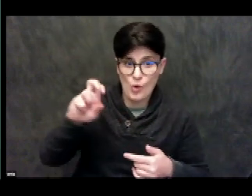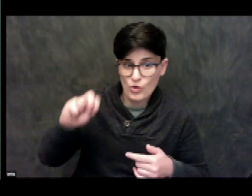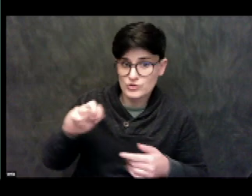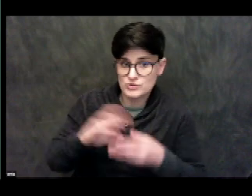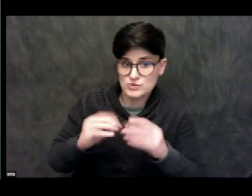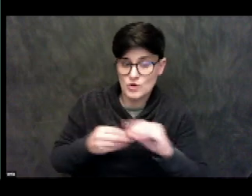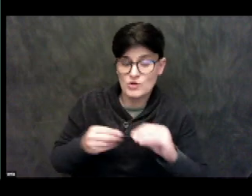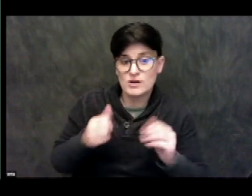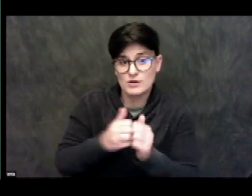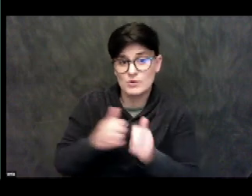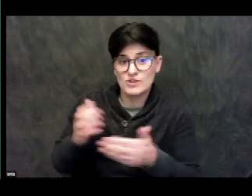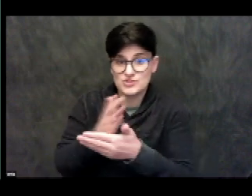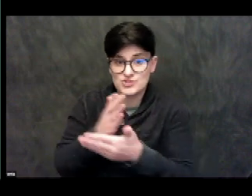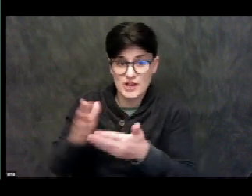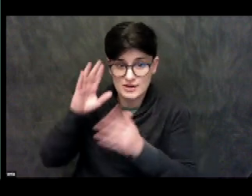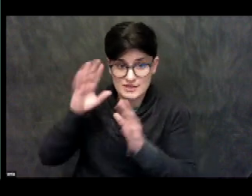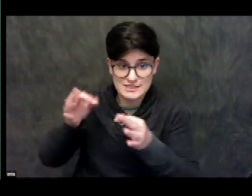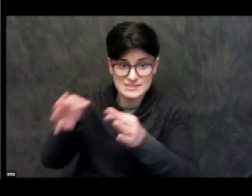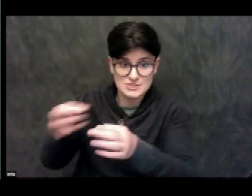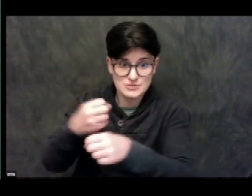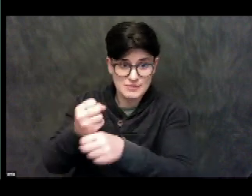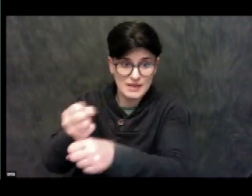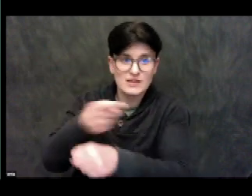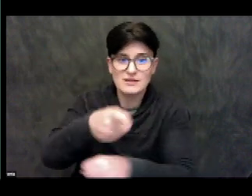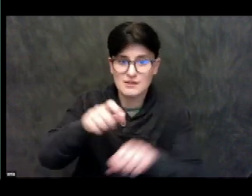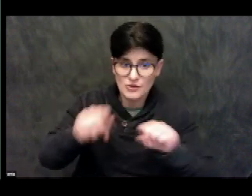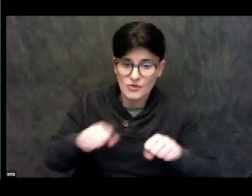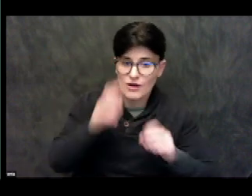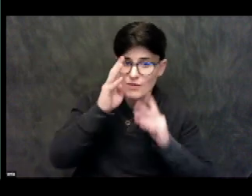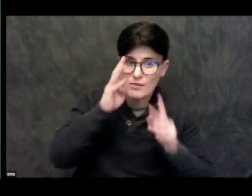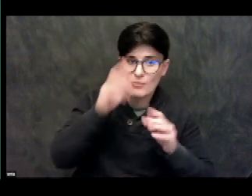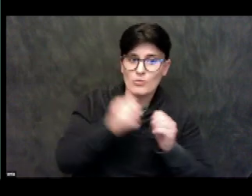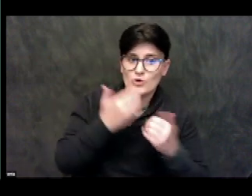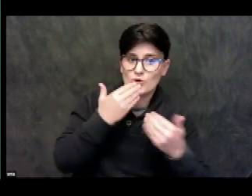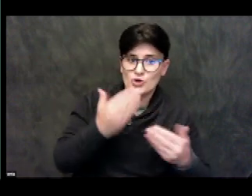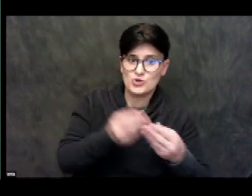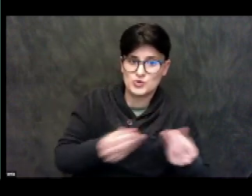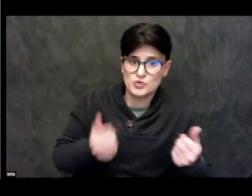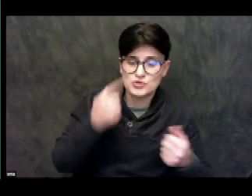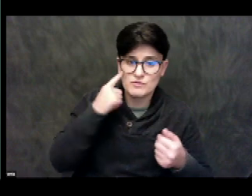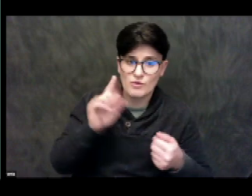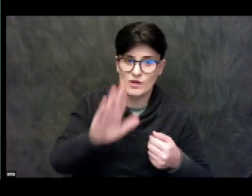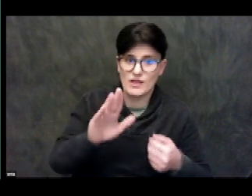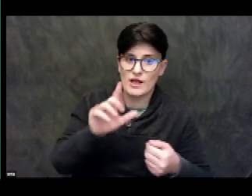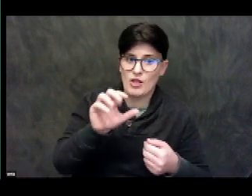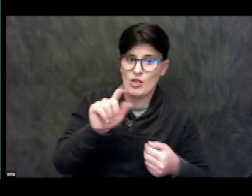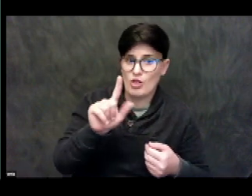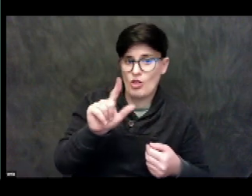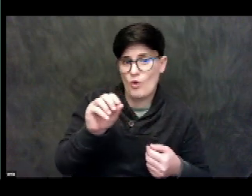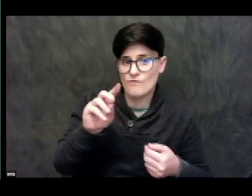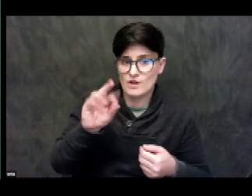for her Lovenox treatment. While we don't need to push everyone to get three months of post par Lovenox treatment,